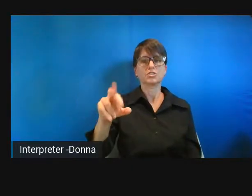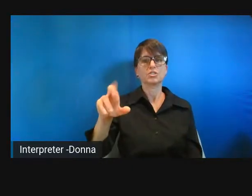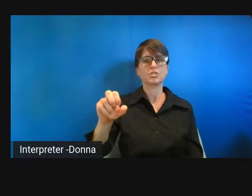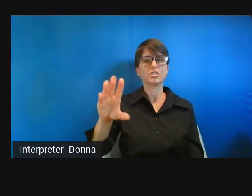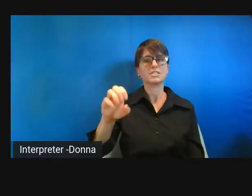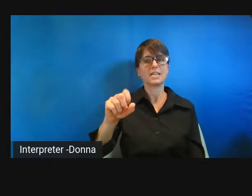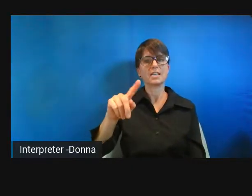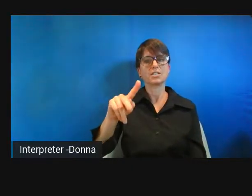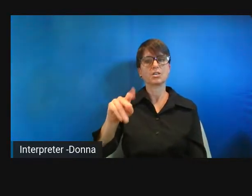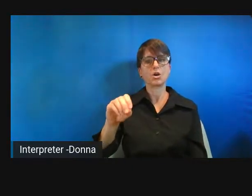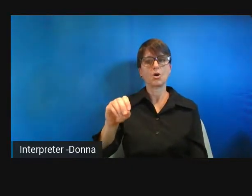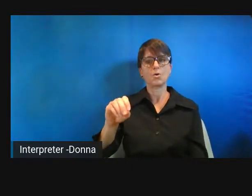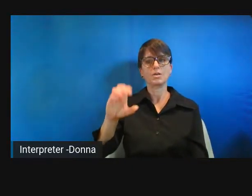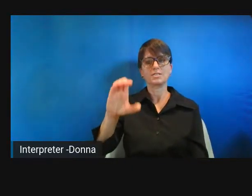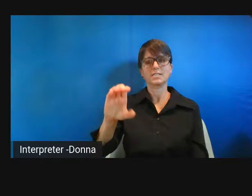and accessibility expert at